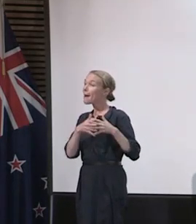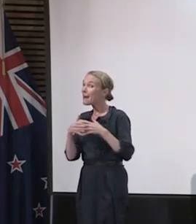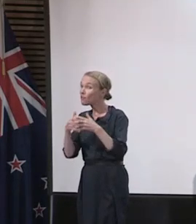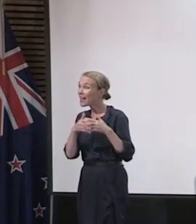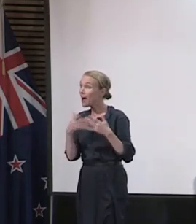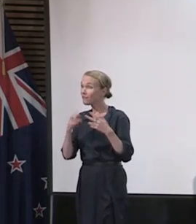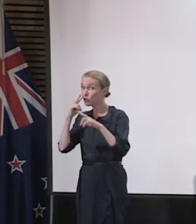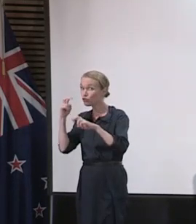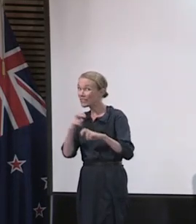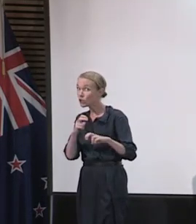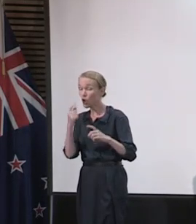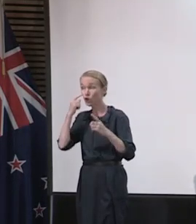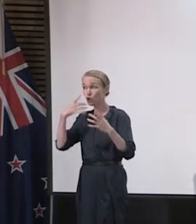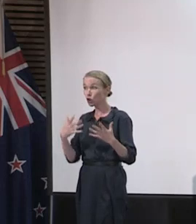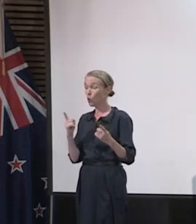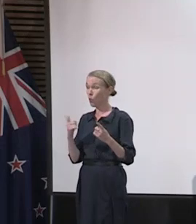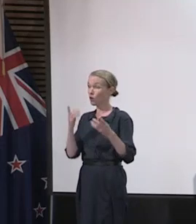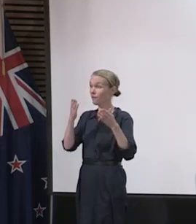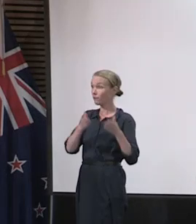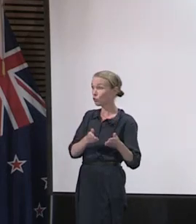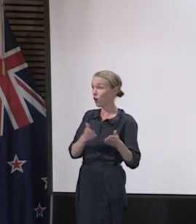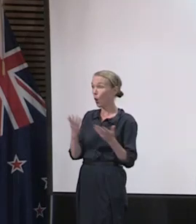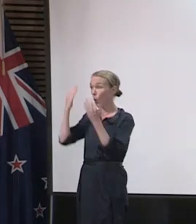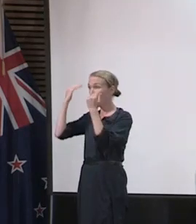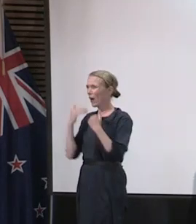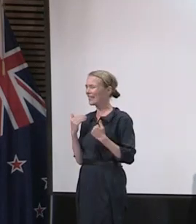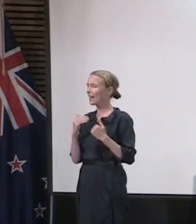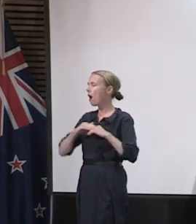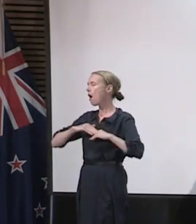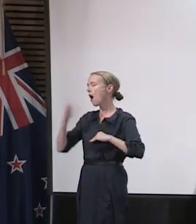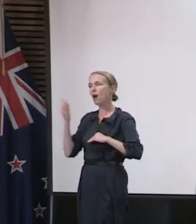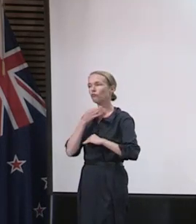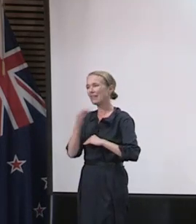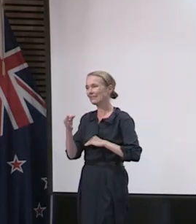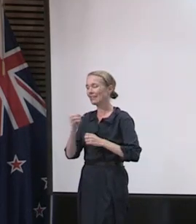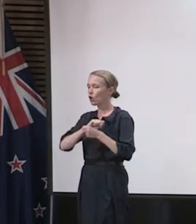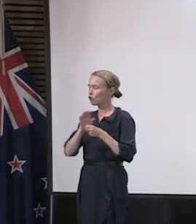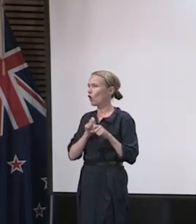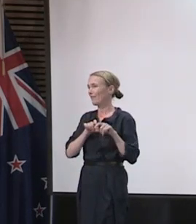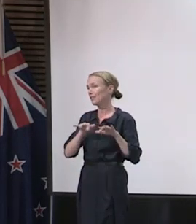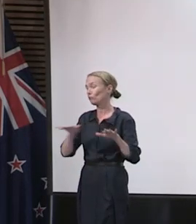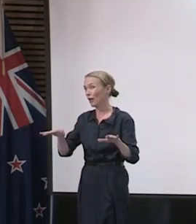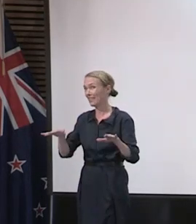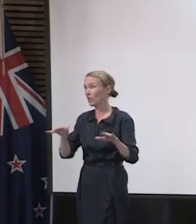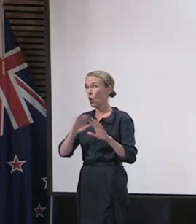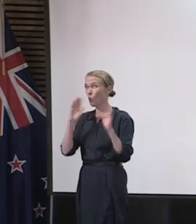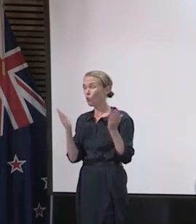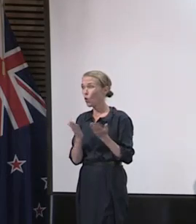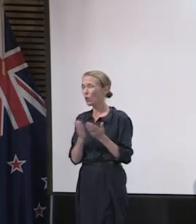that in the United States they have done pieces of work that have demonstrated funerals and weddings as the origin for